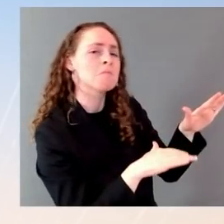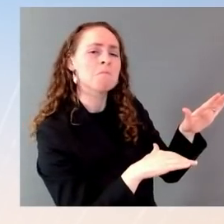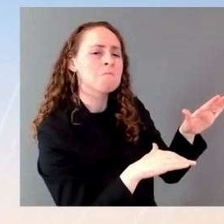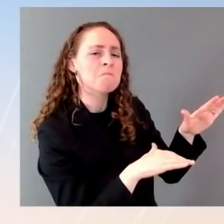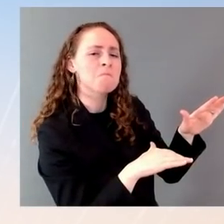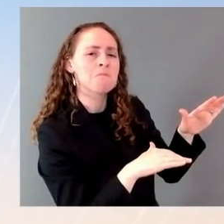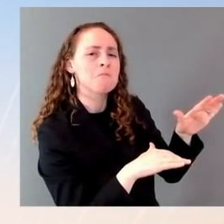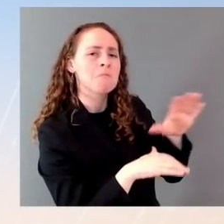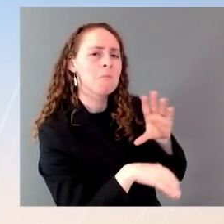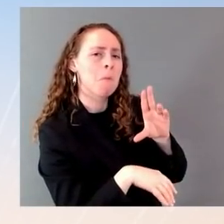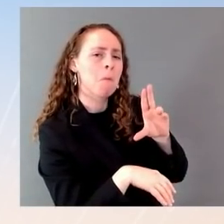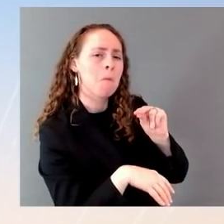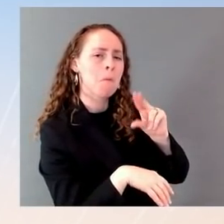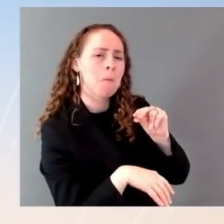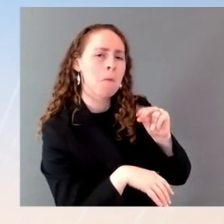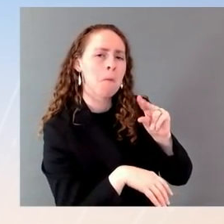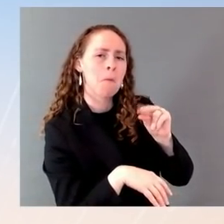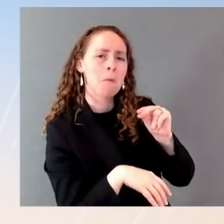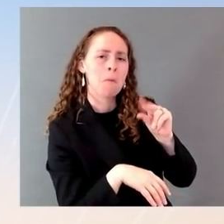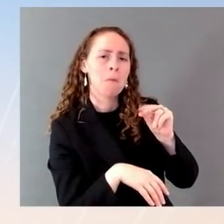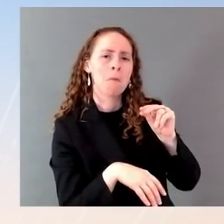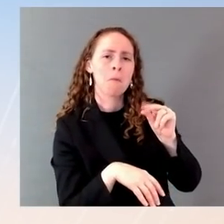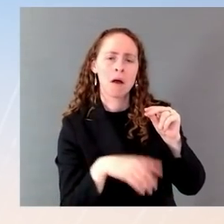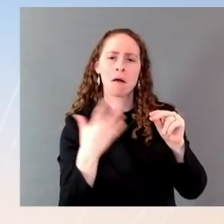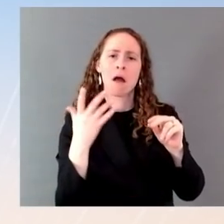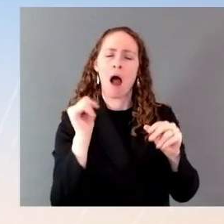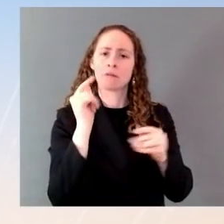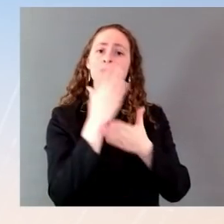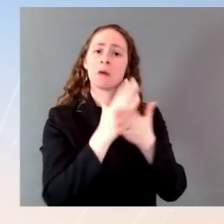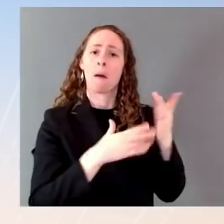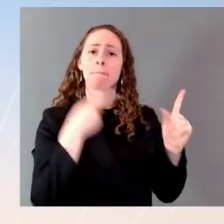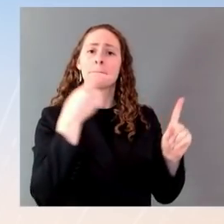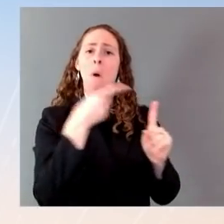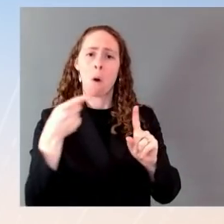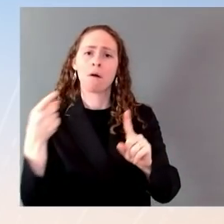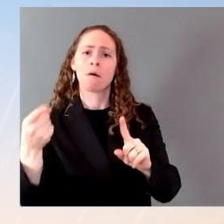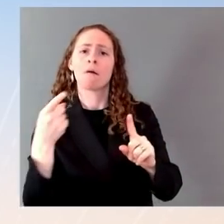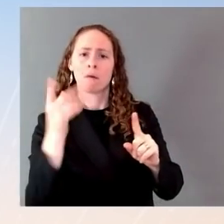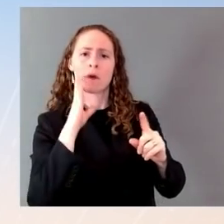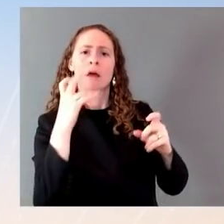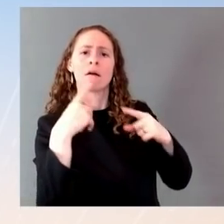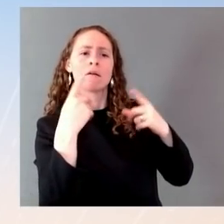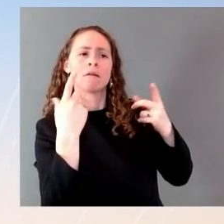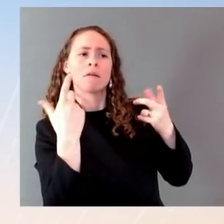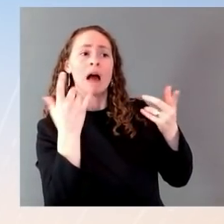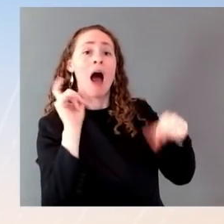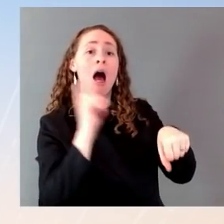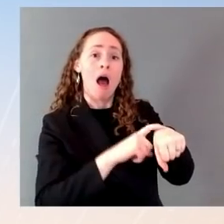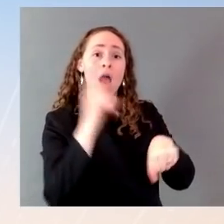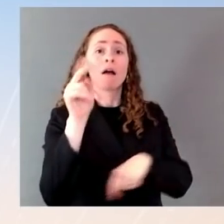to ensure that they feel strong and confident in their own sovereignty and territorial integrity? It is those additional capabilities